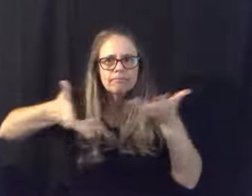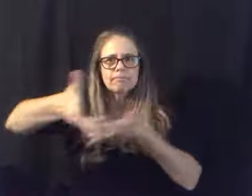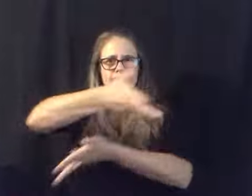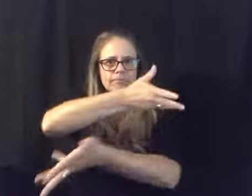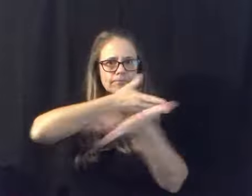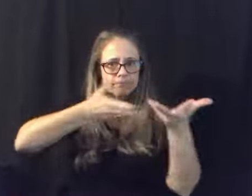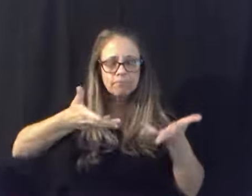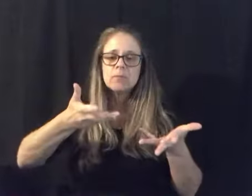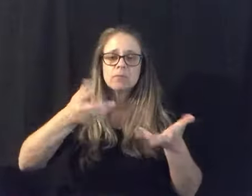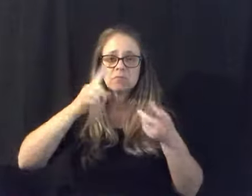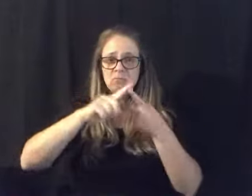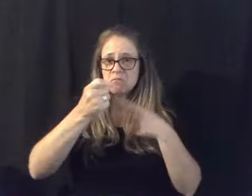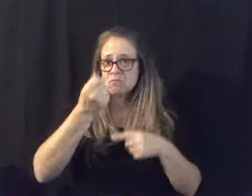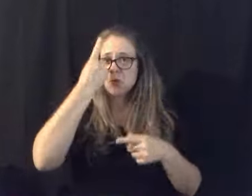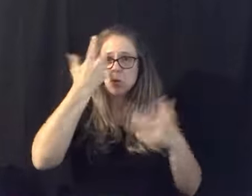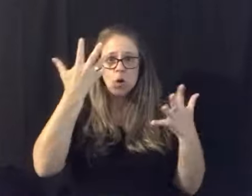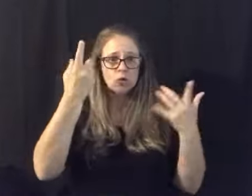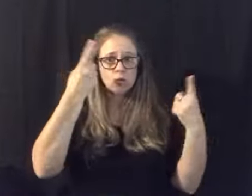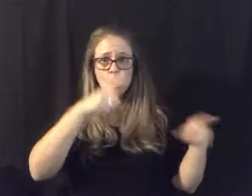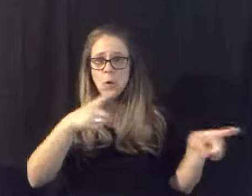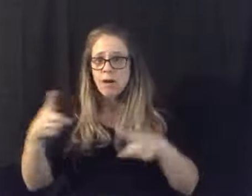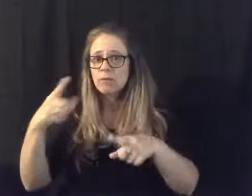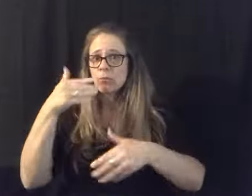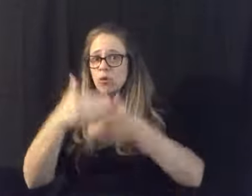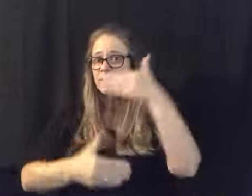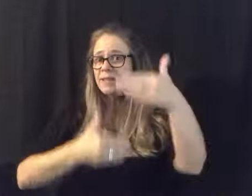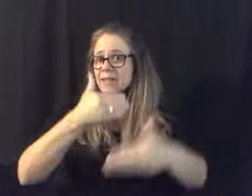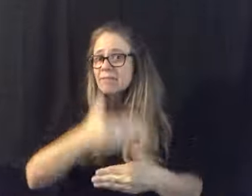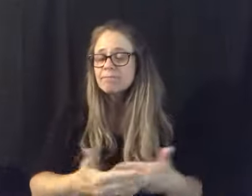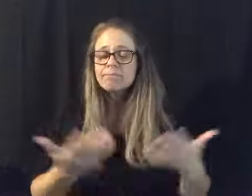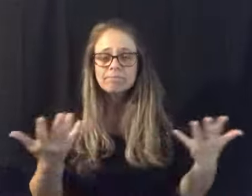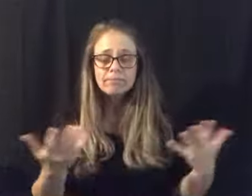having a discussion to understand the full process.